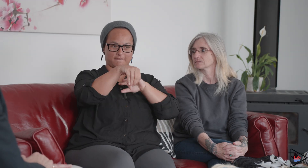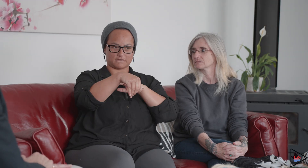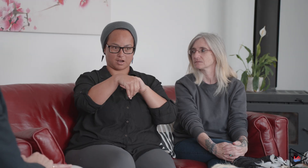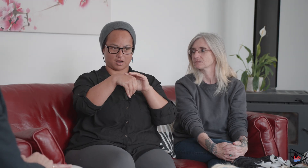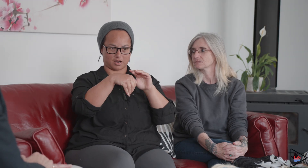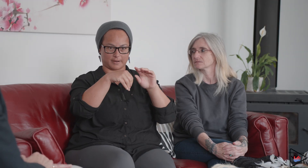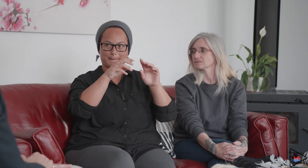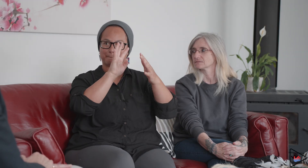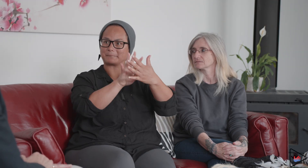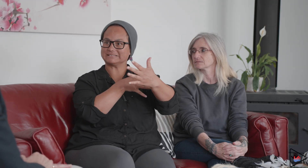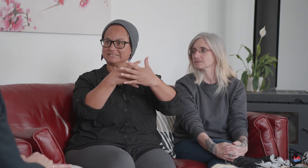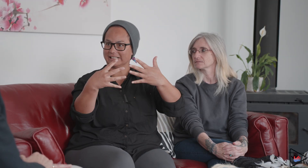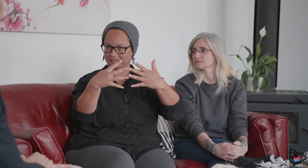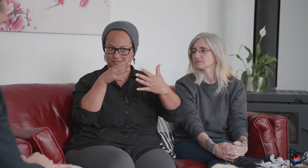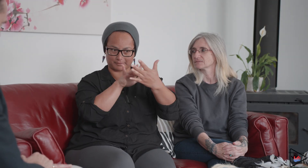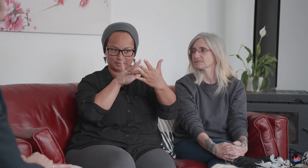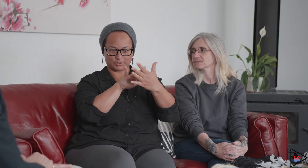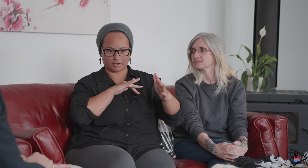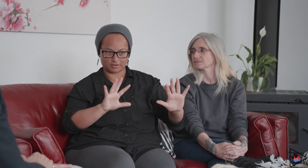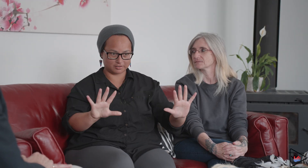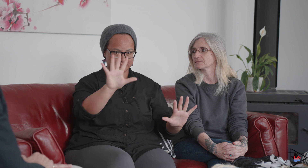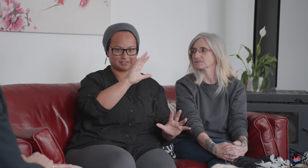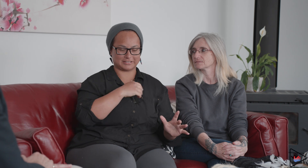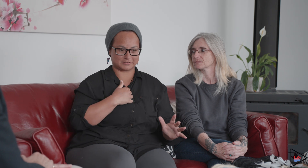was just a little bit anxious about how I was going to make sure that I could ensure